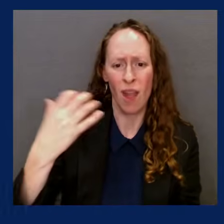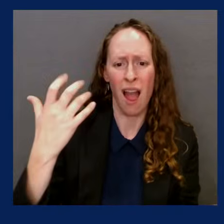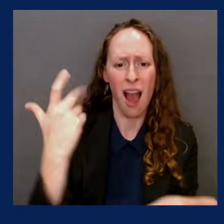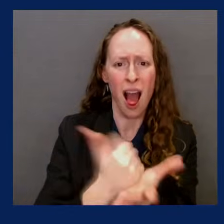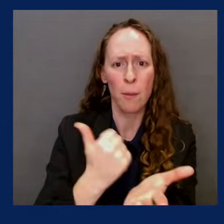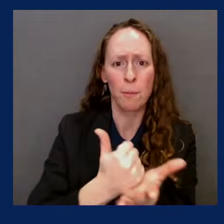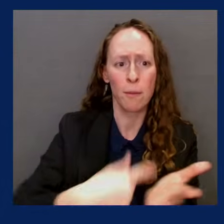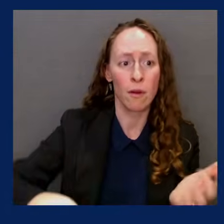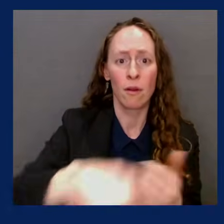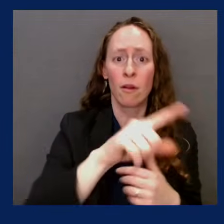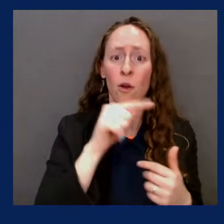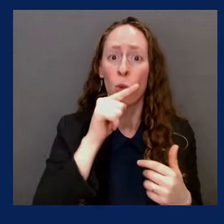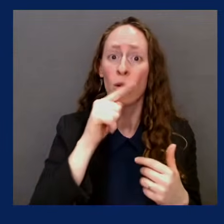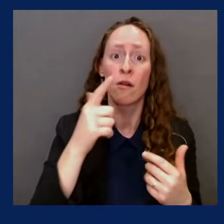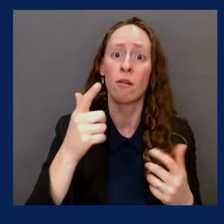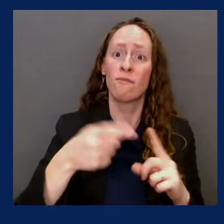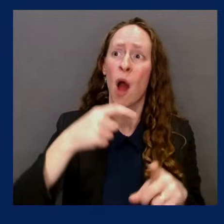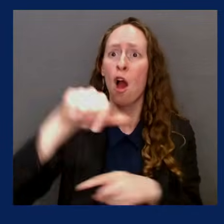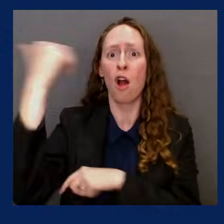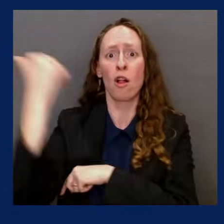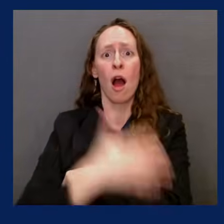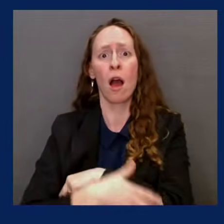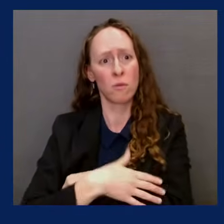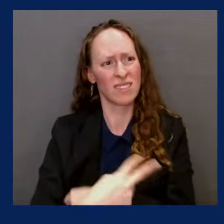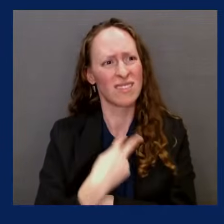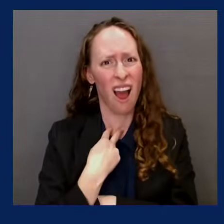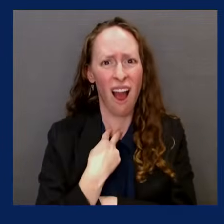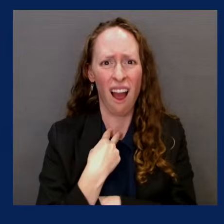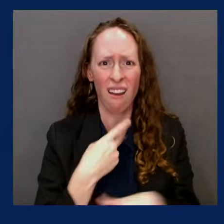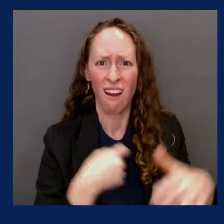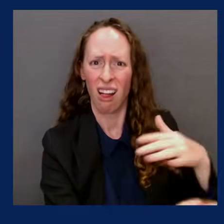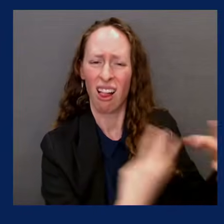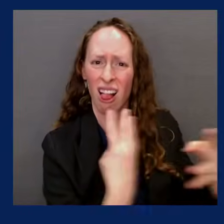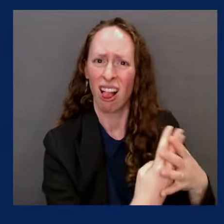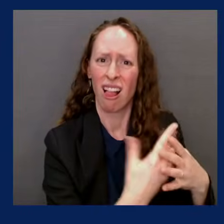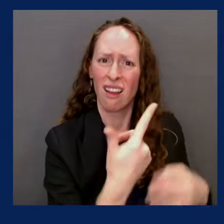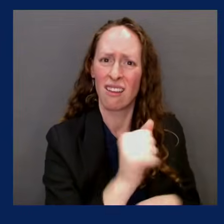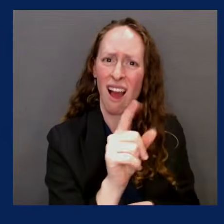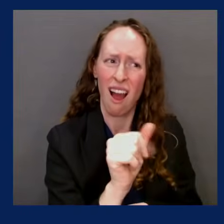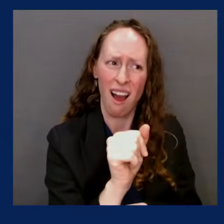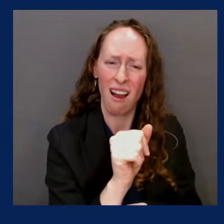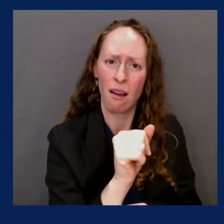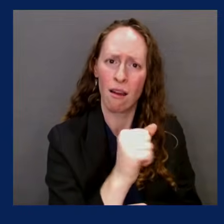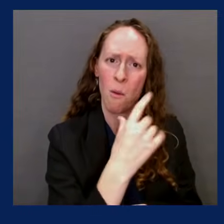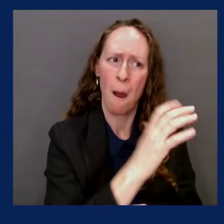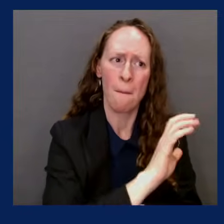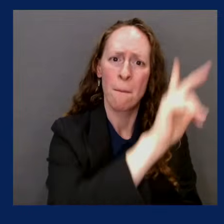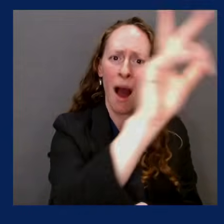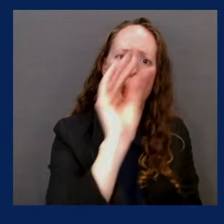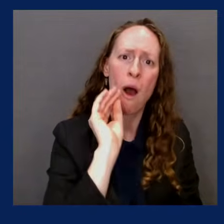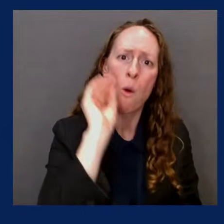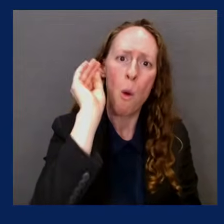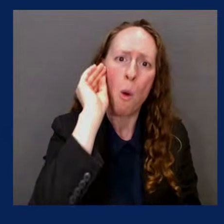I also want take a moment to look ahead toward the future that we seek. Israelis and Palestinians equally deserve to live side